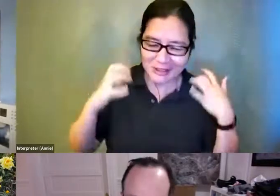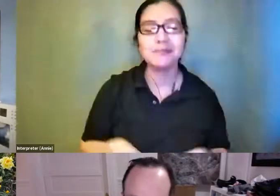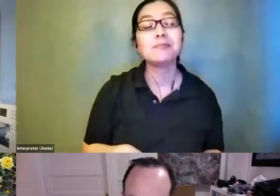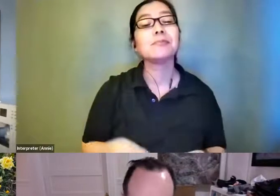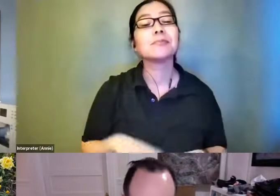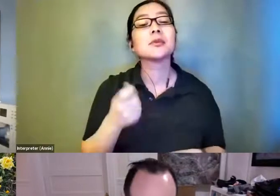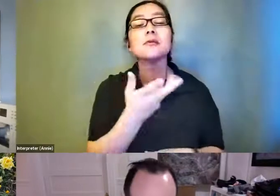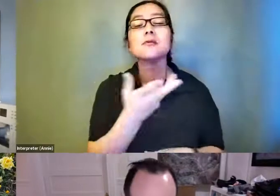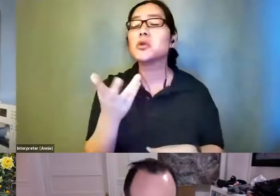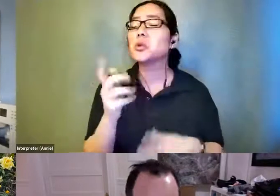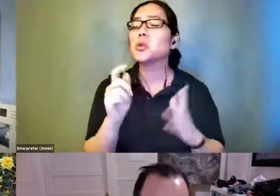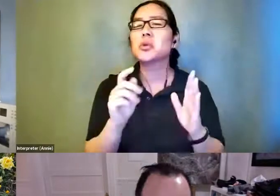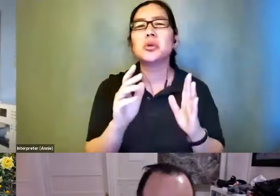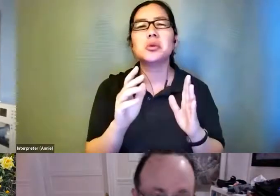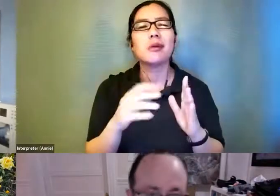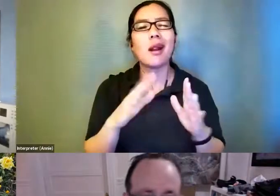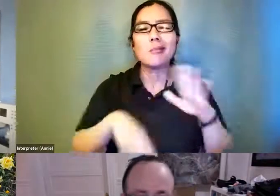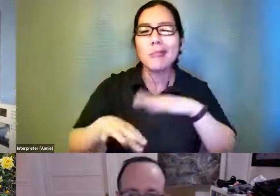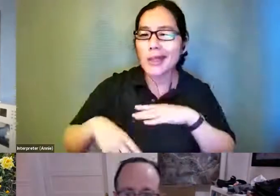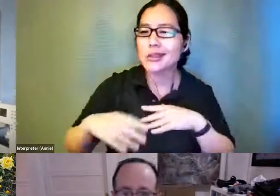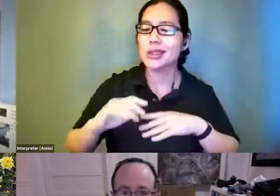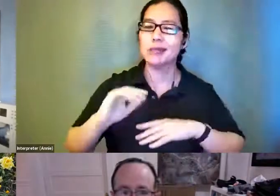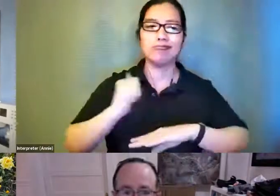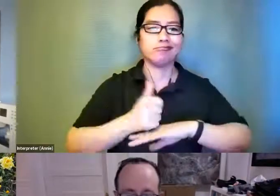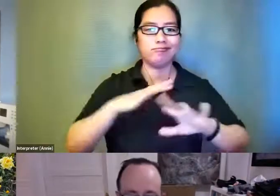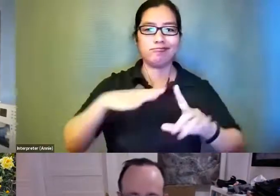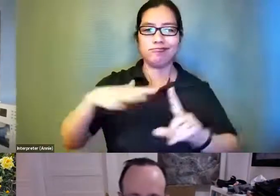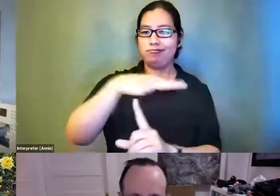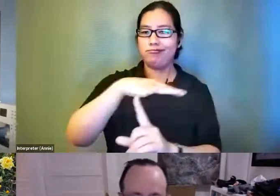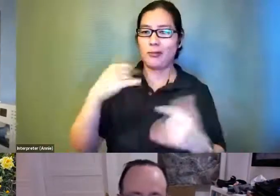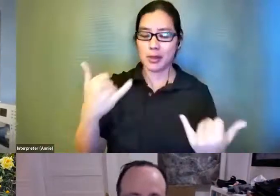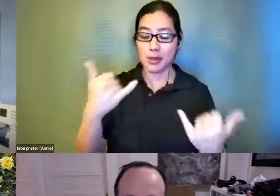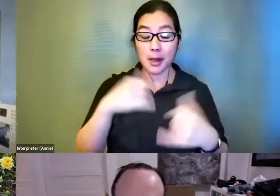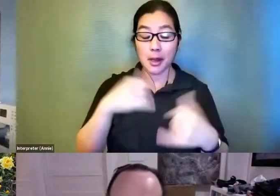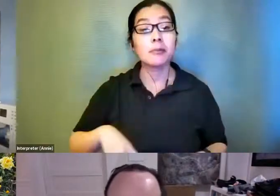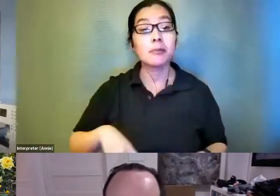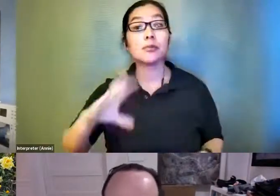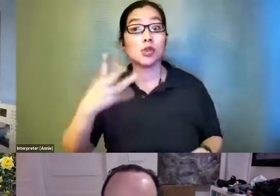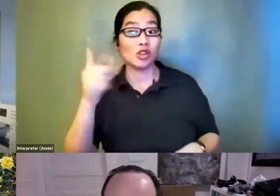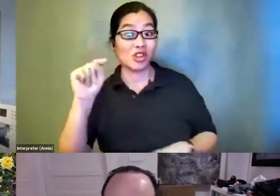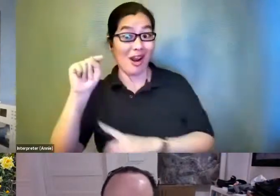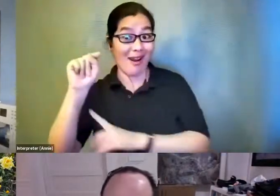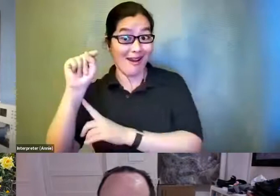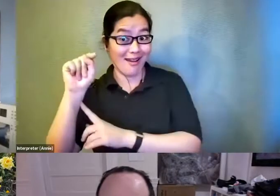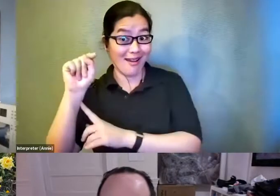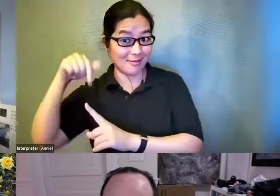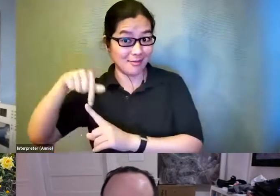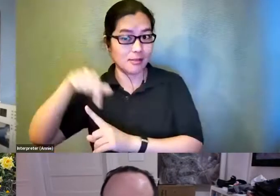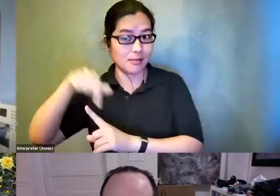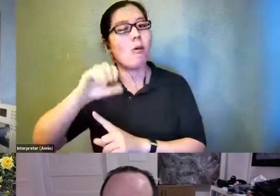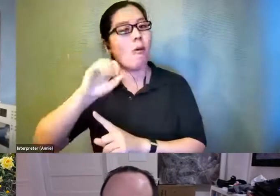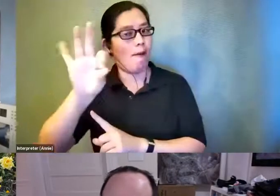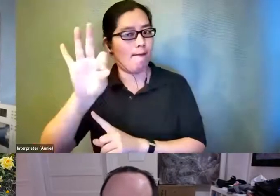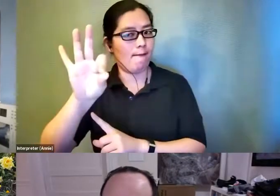notes to get us kicked off today. We have the chat turned off except we'll use it for a few